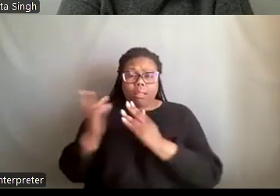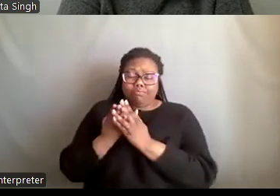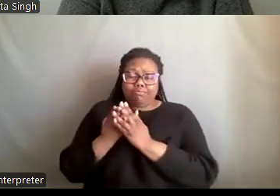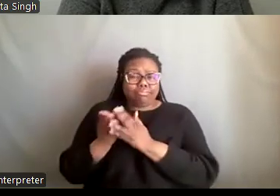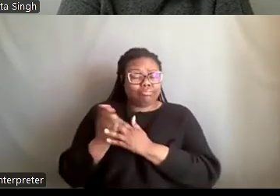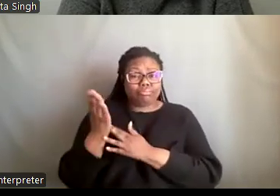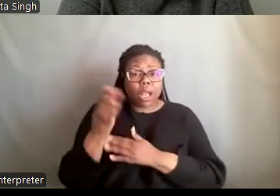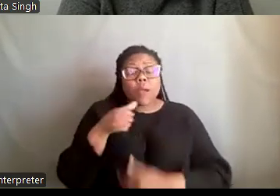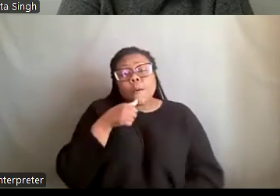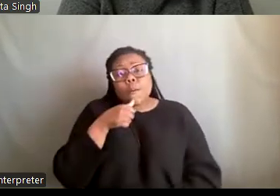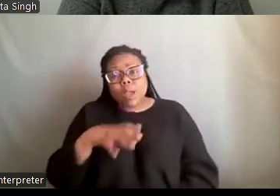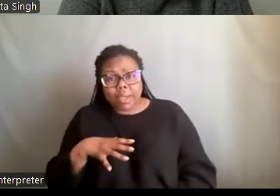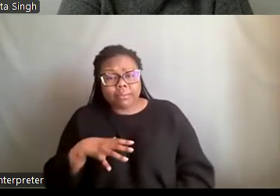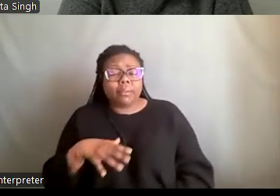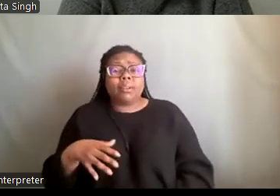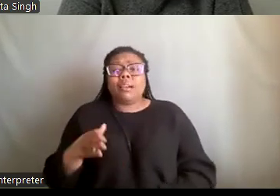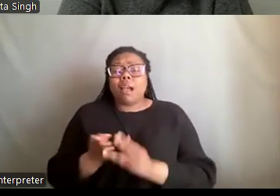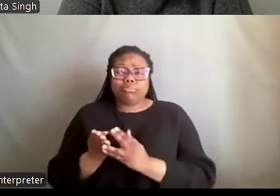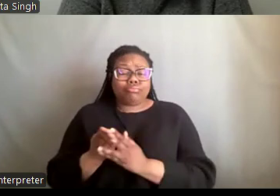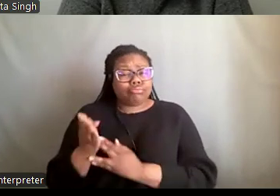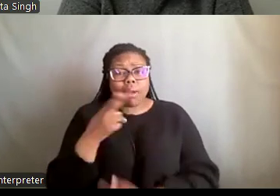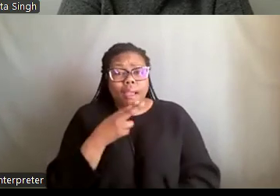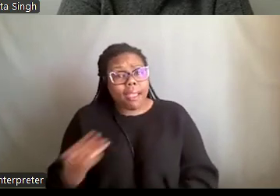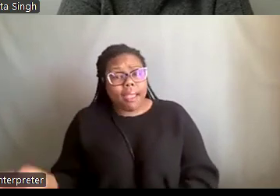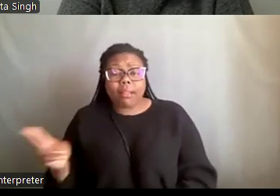done been through some hell, you know. Women who have been